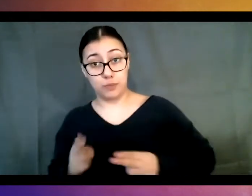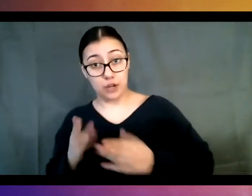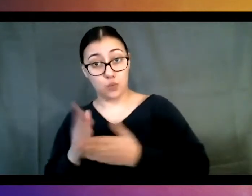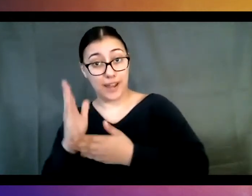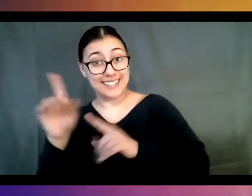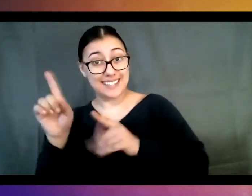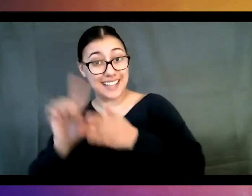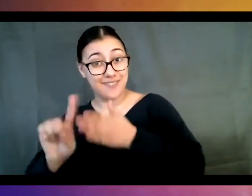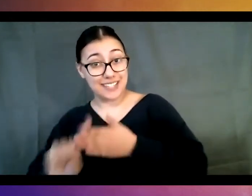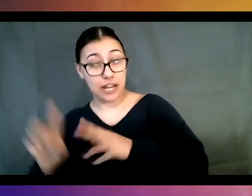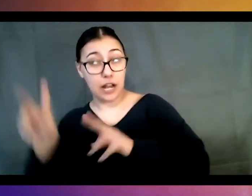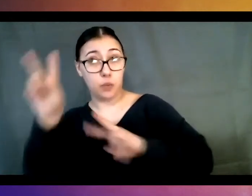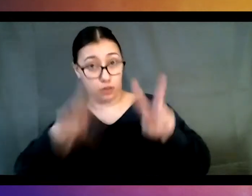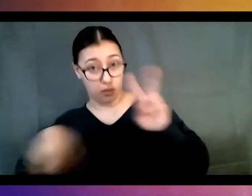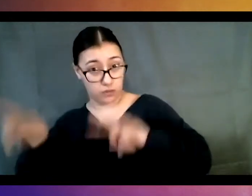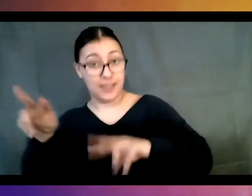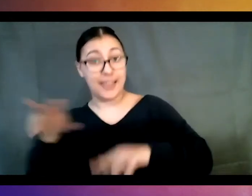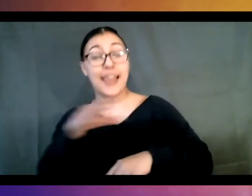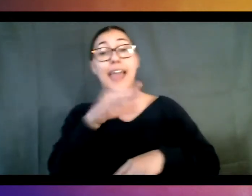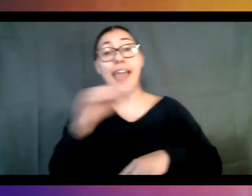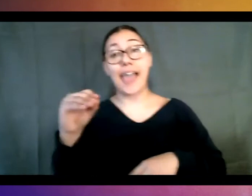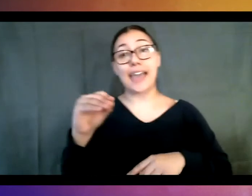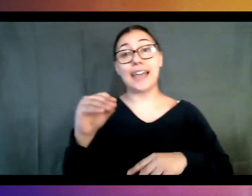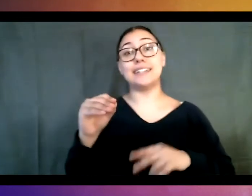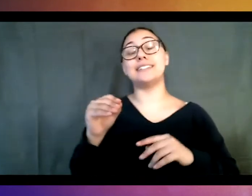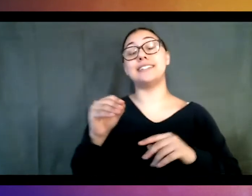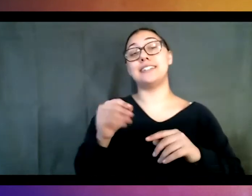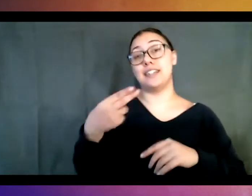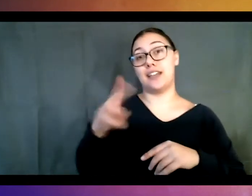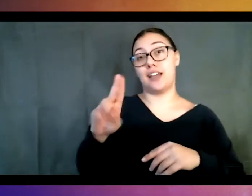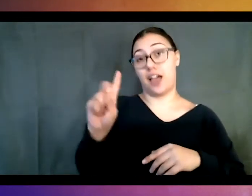under the supervision of the Executive Director who is also an attorney.